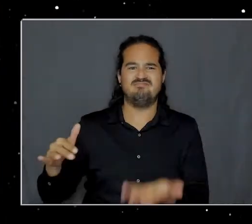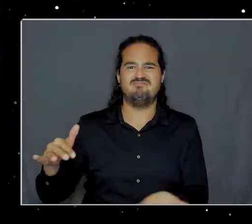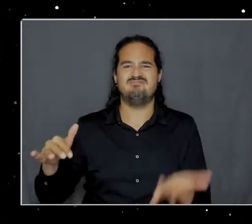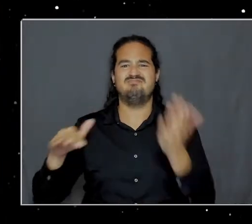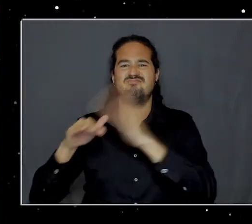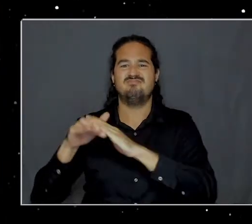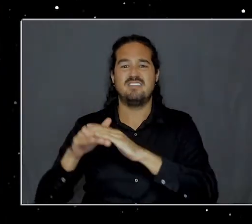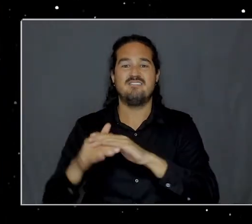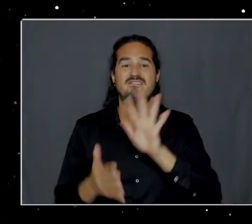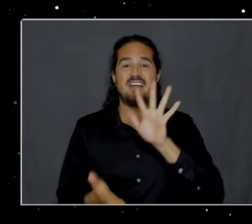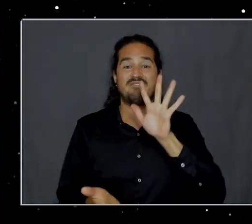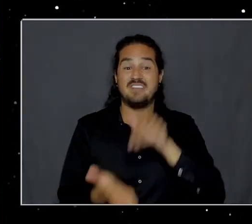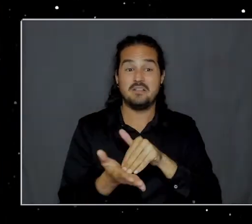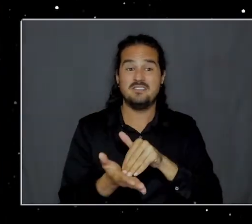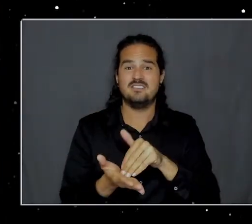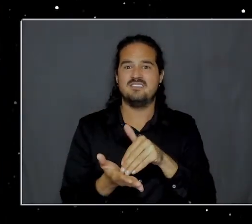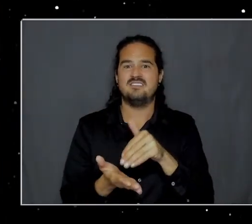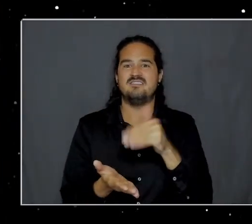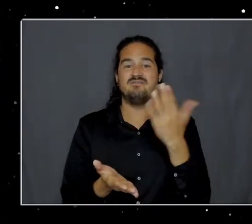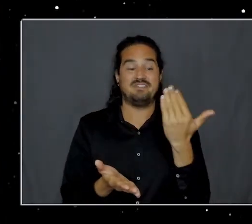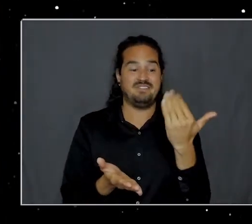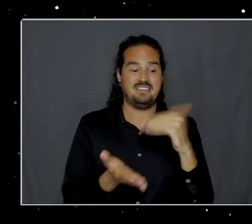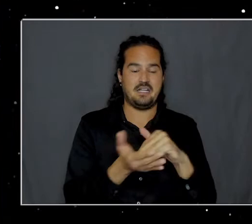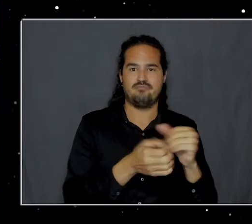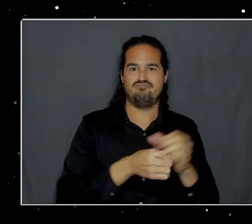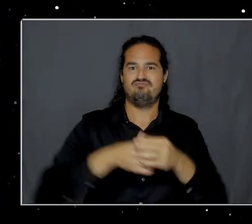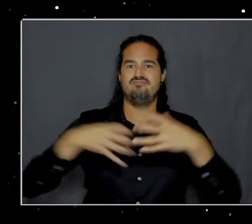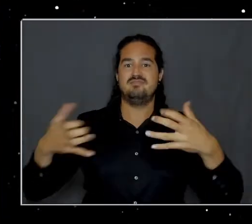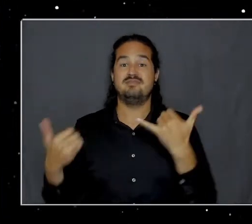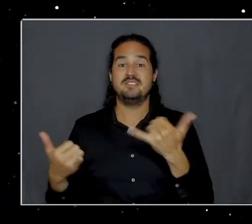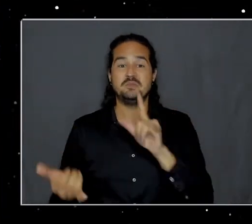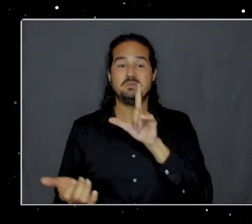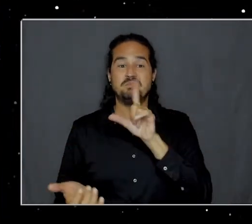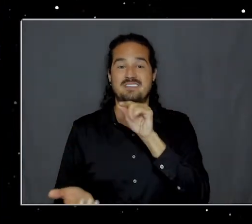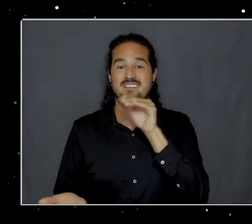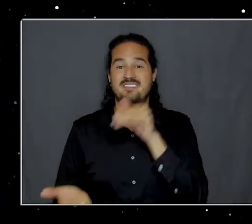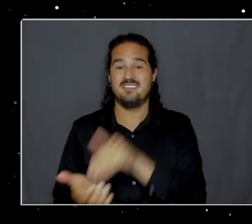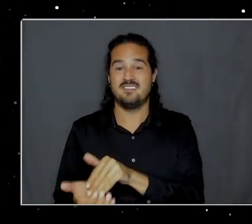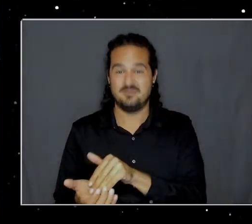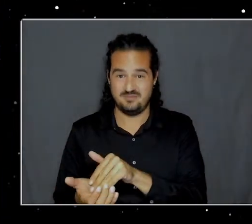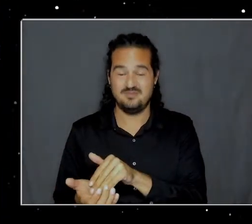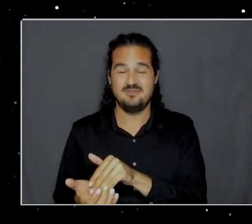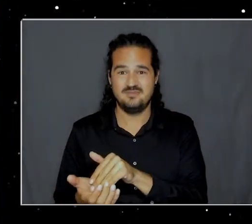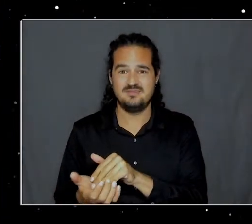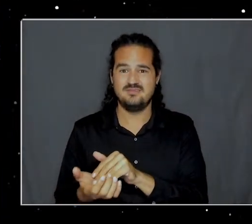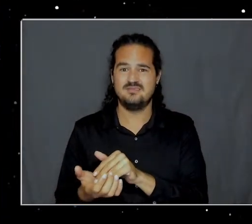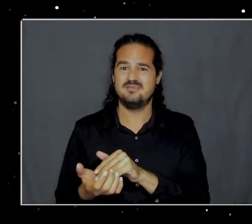THE POPULATION INCREASED 5,000, FROM 15,000 TO 20,000 TODAY. AND THAT'S JUST THE STATE